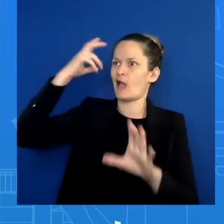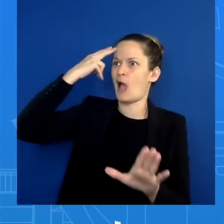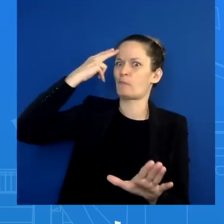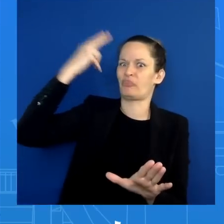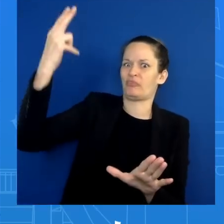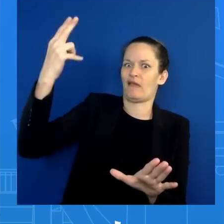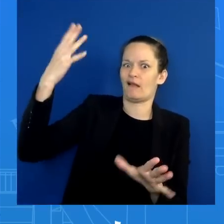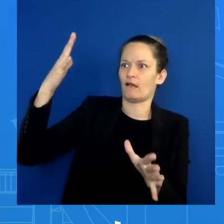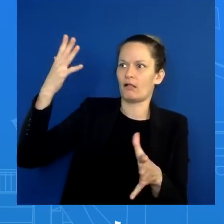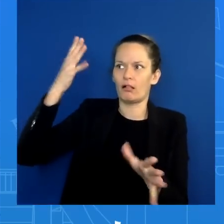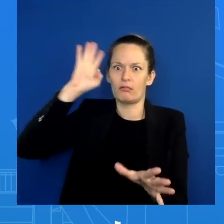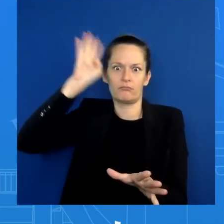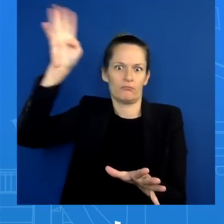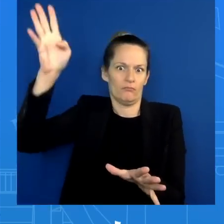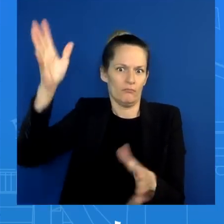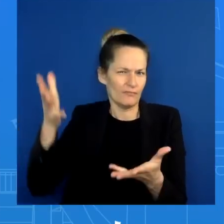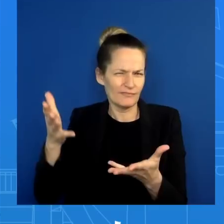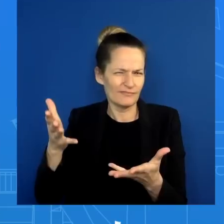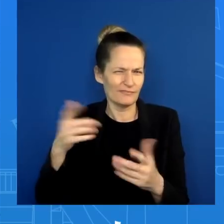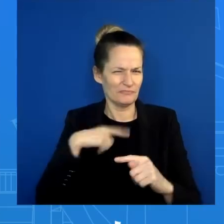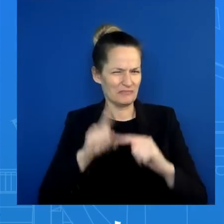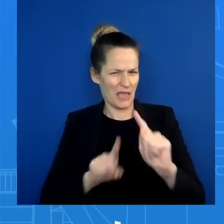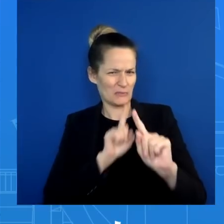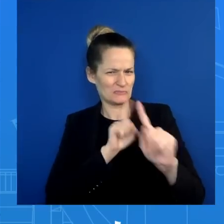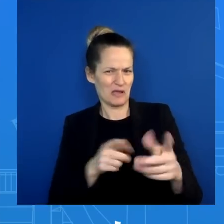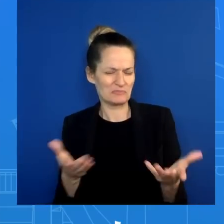you know, taken a look of our legal authority